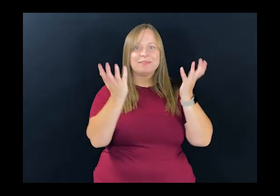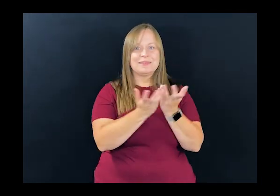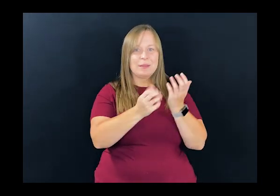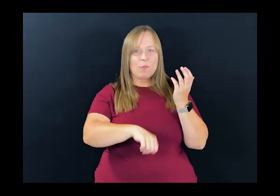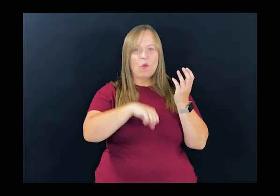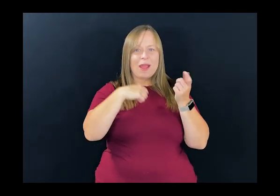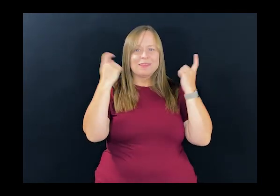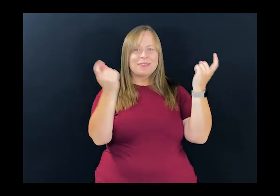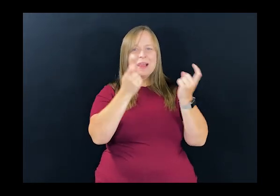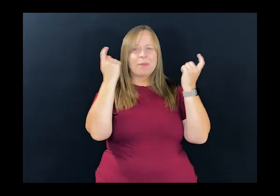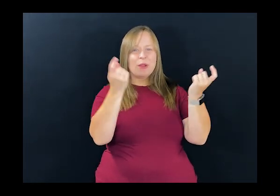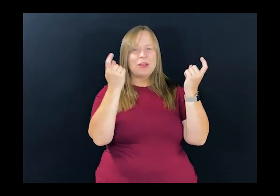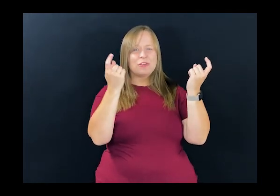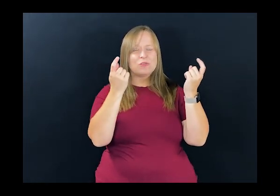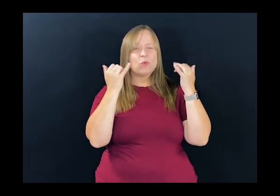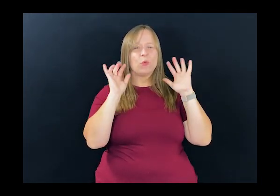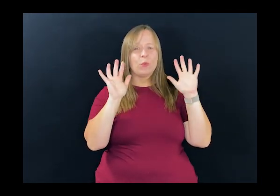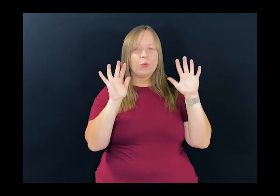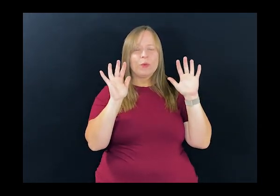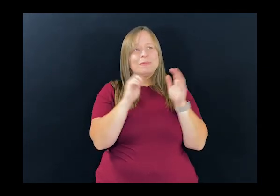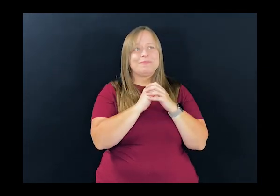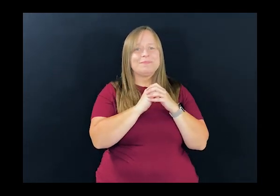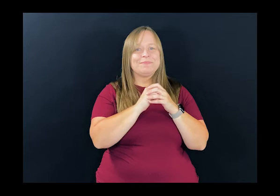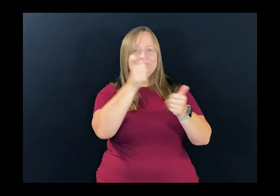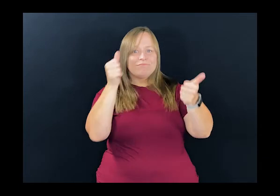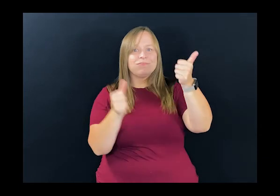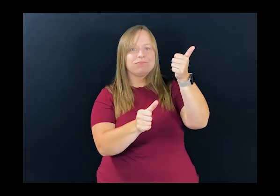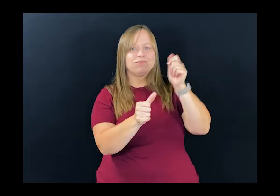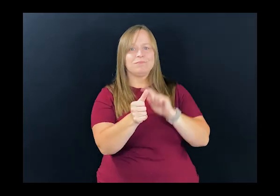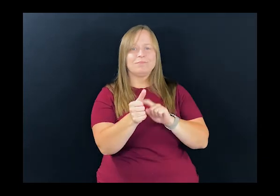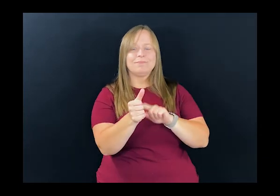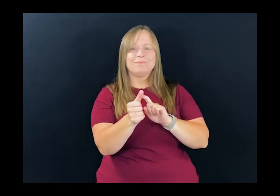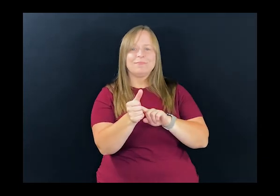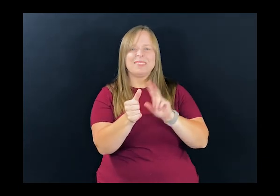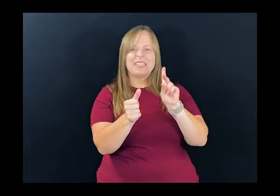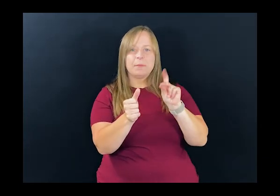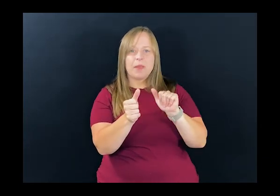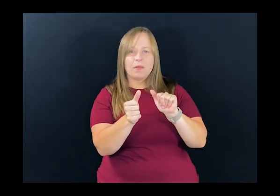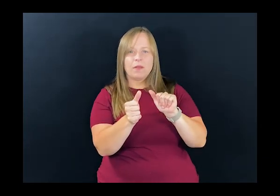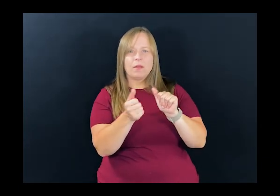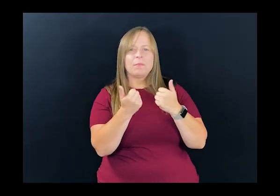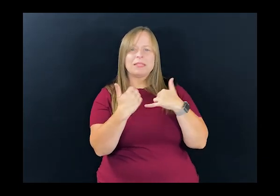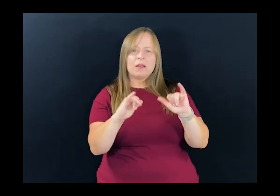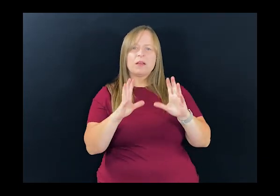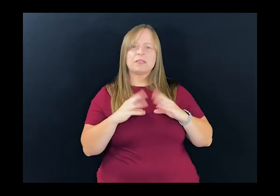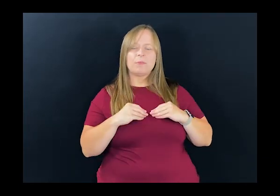pride celebration, whatever, making sure that that is welcoming, and accepting,